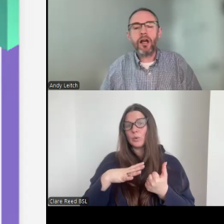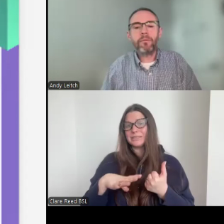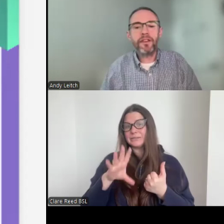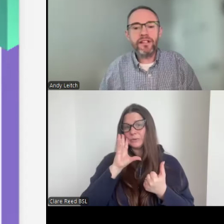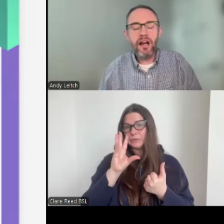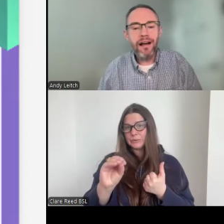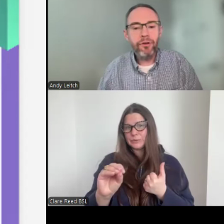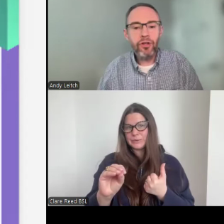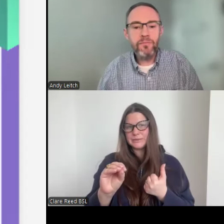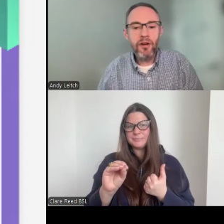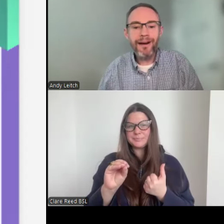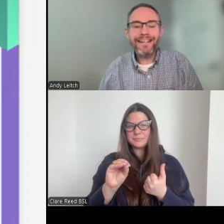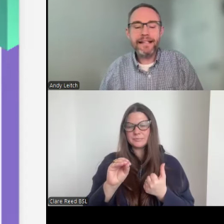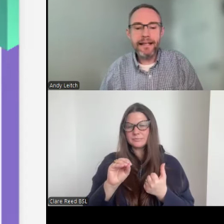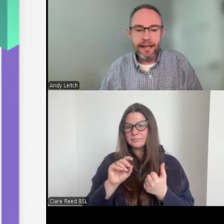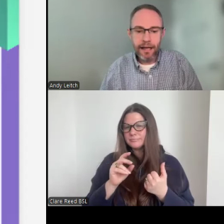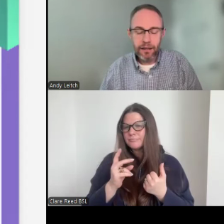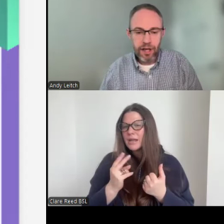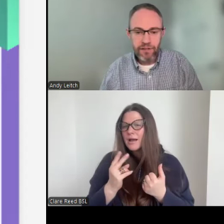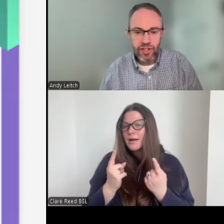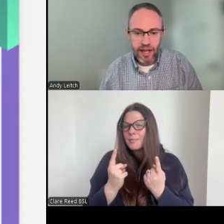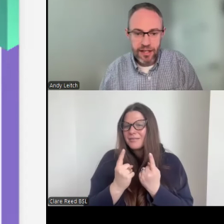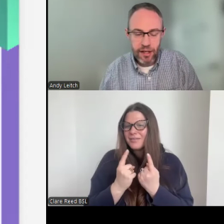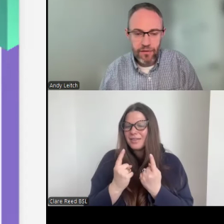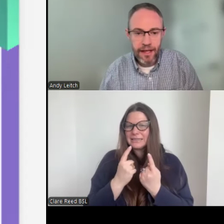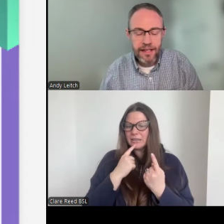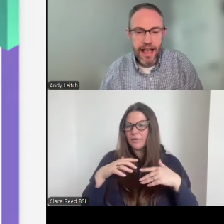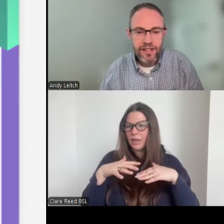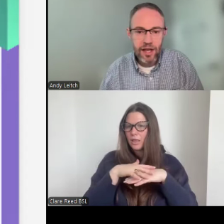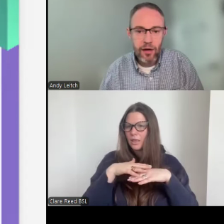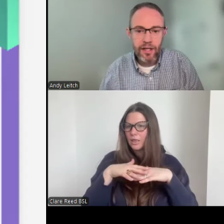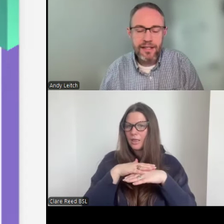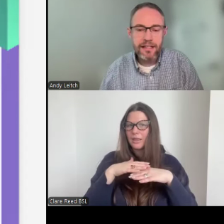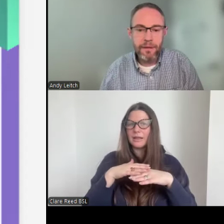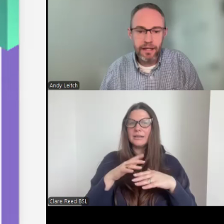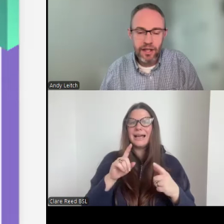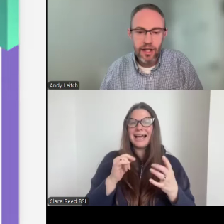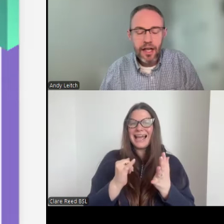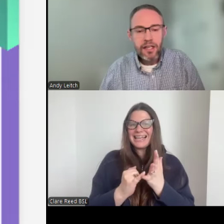a couple of things that I have not spoken about in detail and skated over, and that's SEO and accessibility.